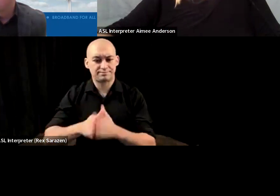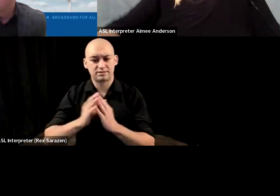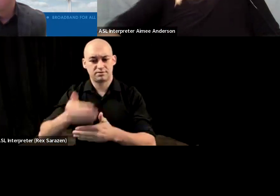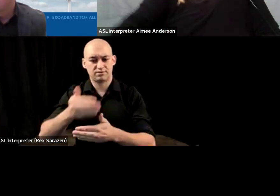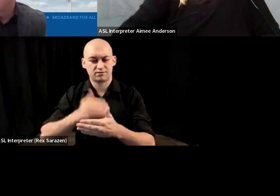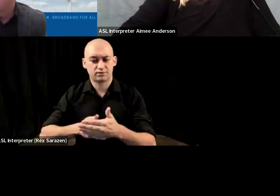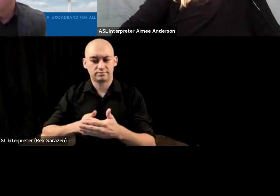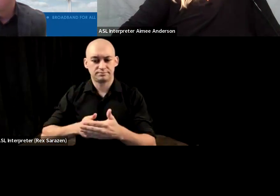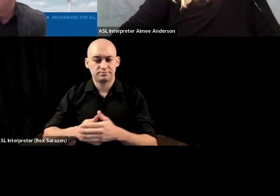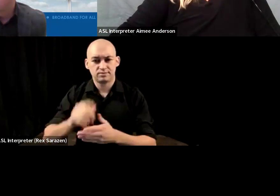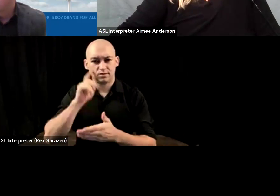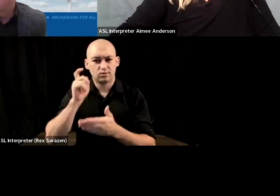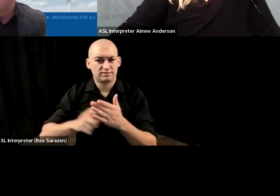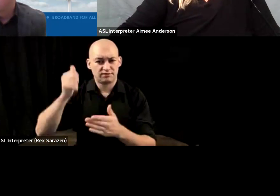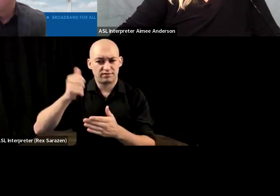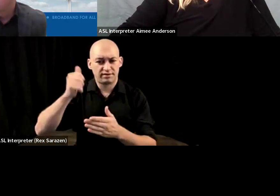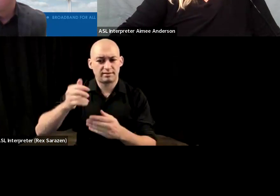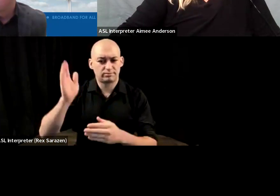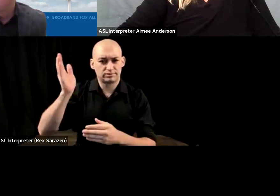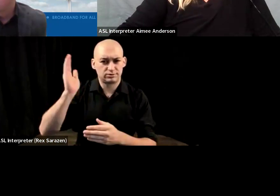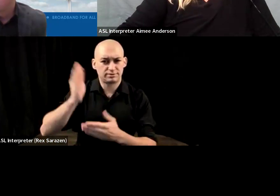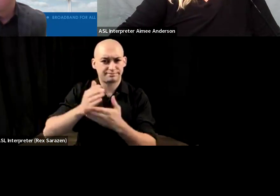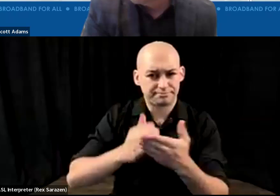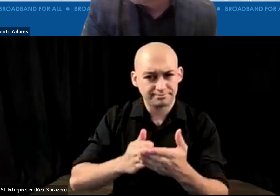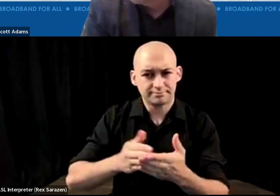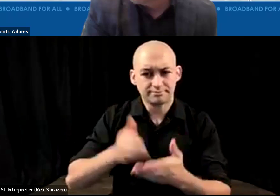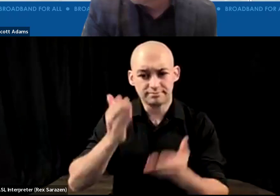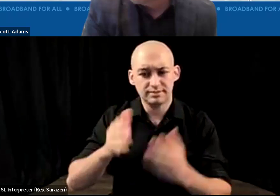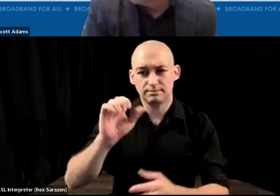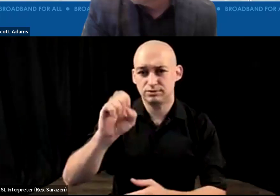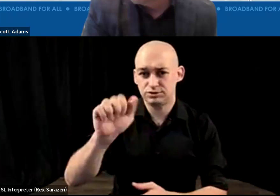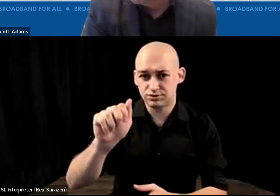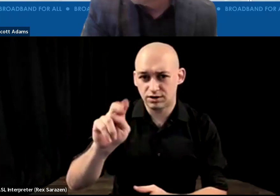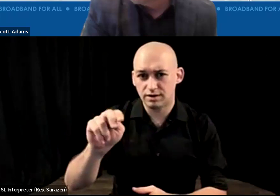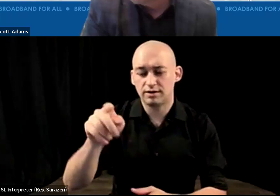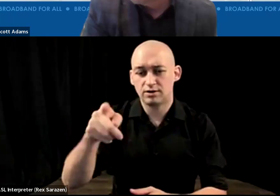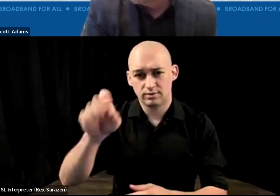of funding kind of presentation piece but maybe Shawn or Scott, you can reiterate the question